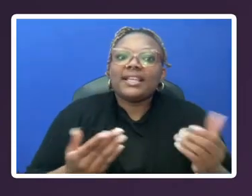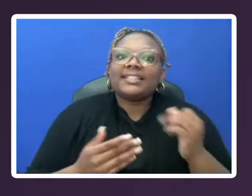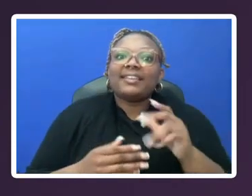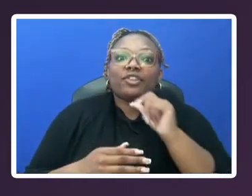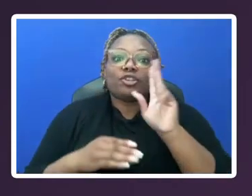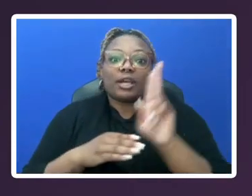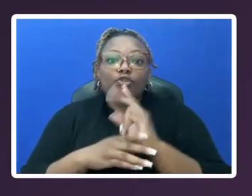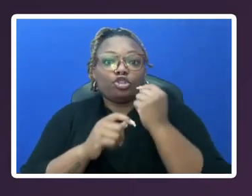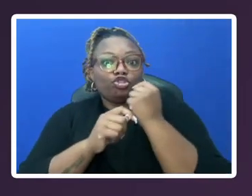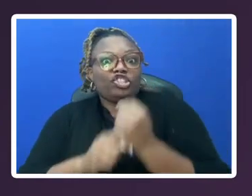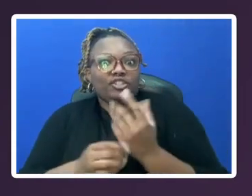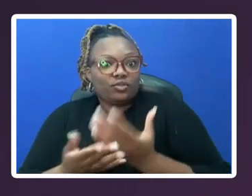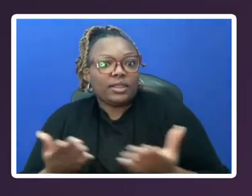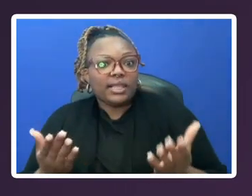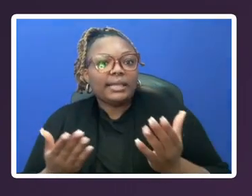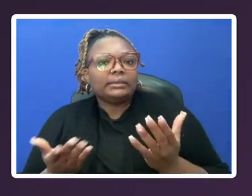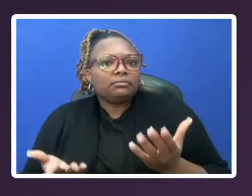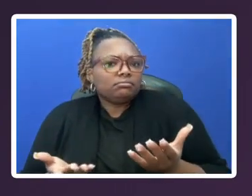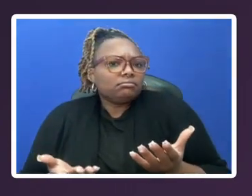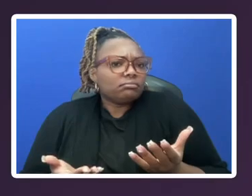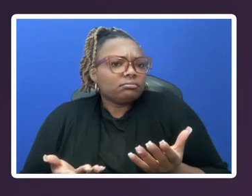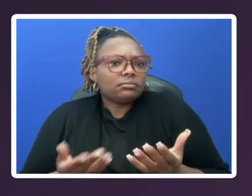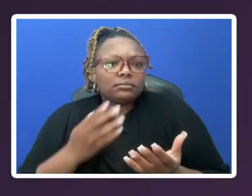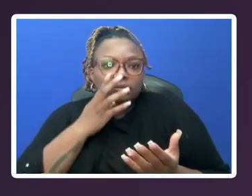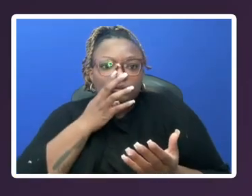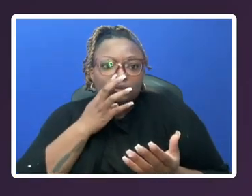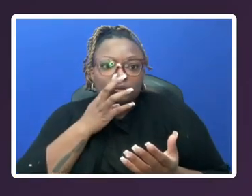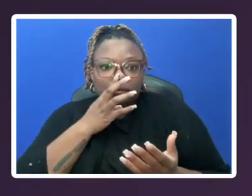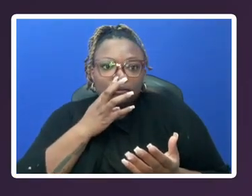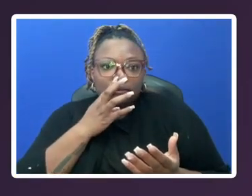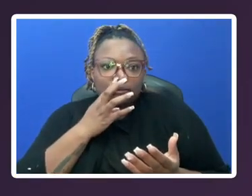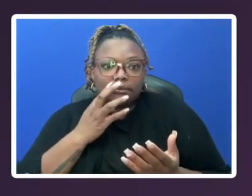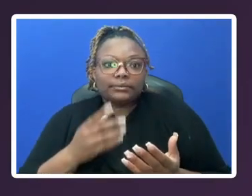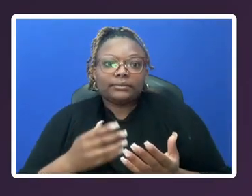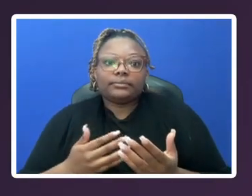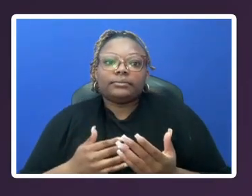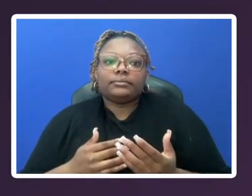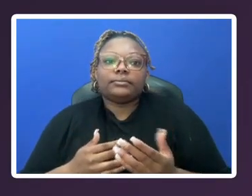you know, that, you know, you're not just only of the past, right,